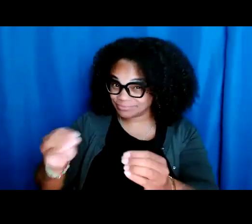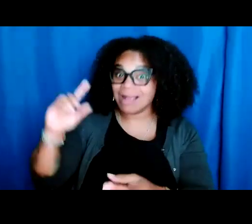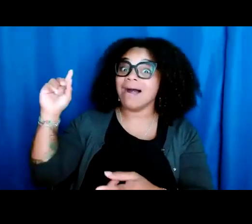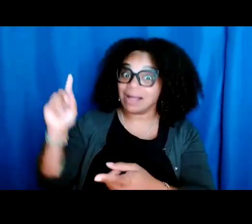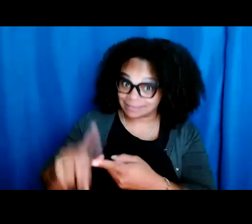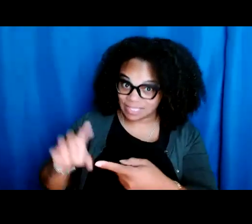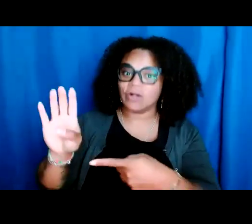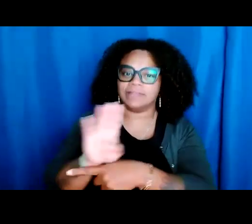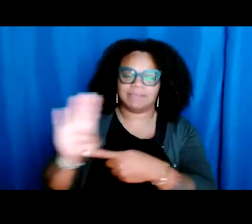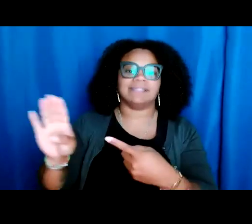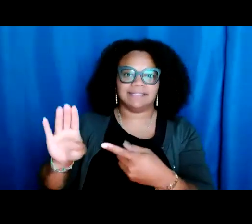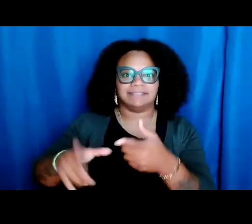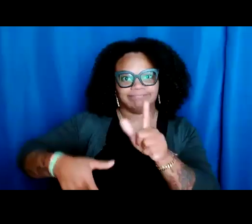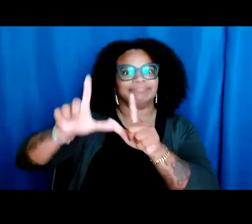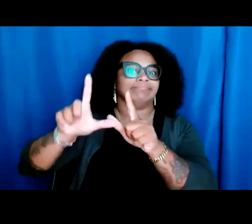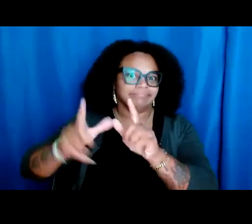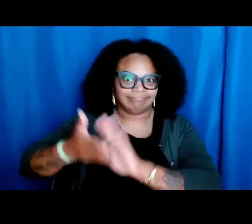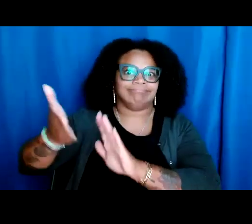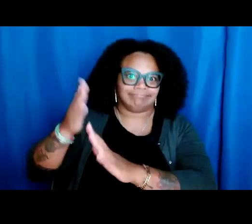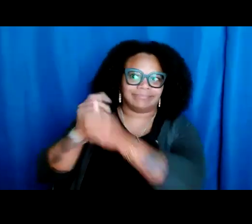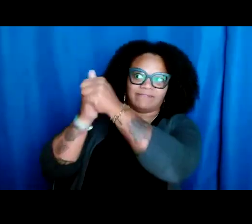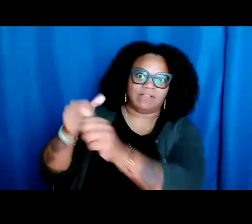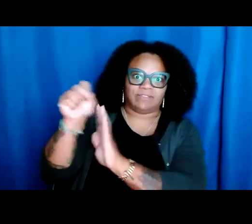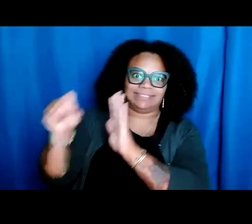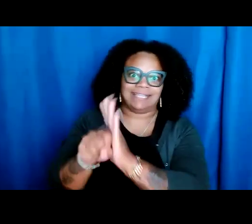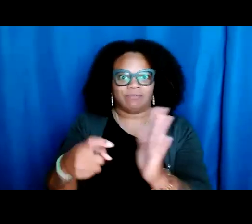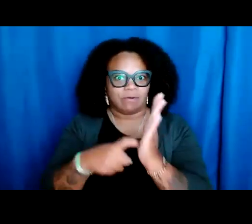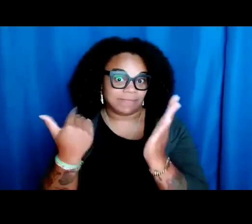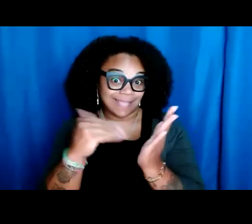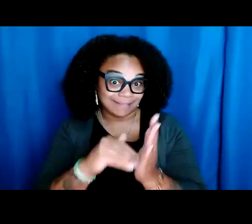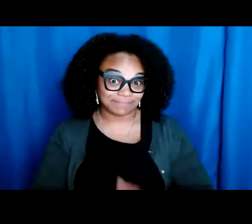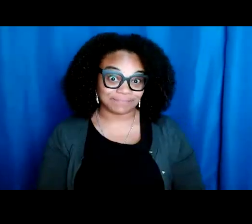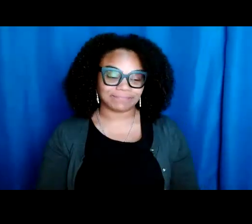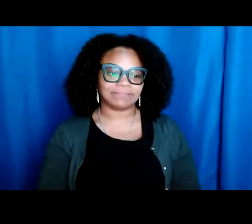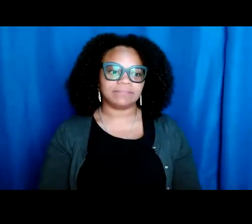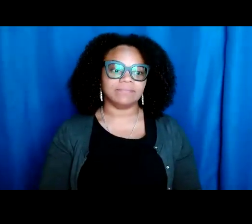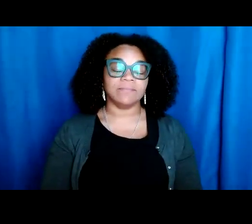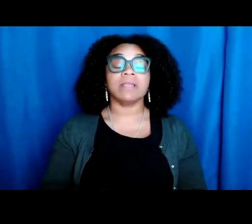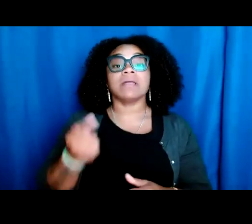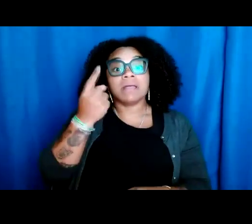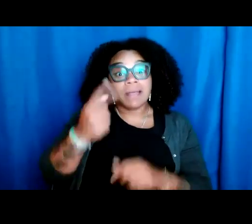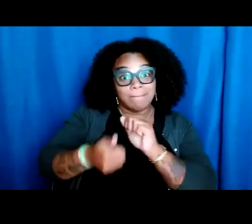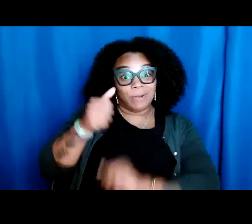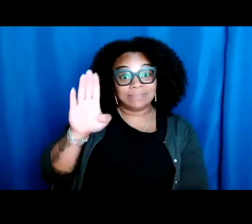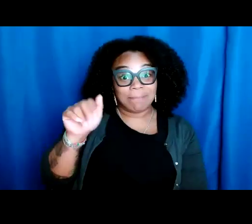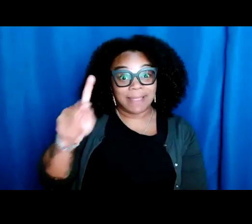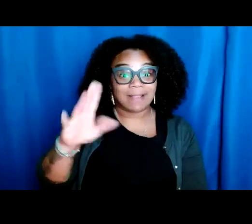business back in good standing with the State. Now, most banks will ask you for your Employer